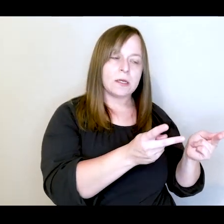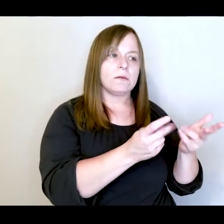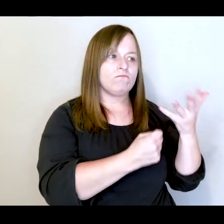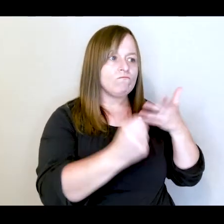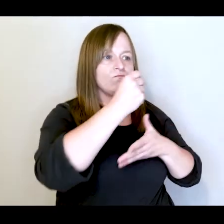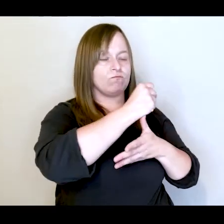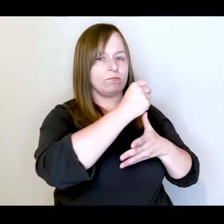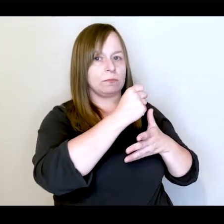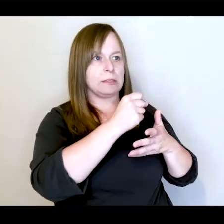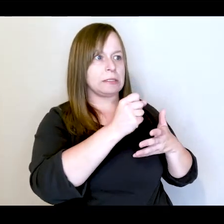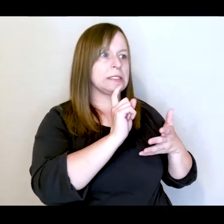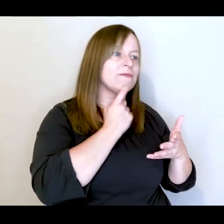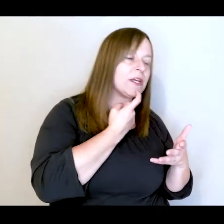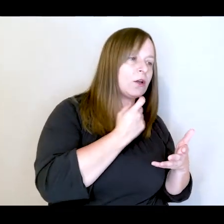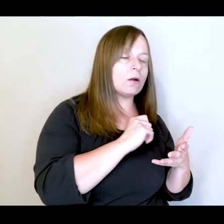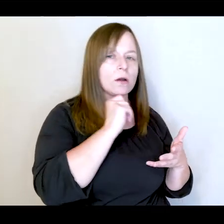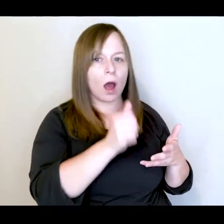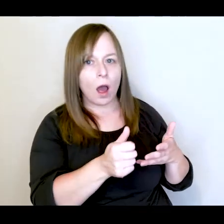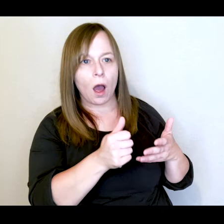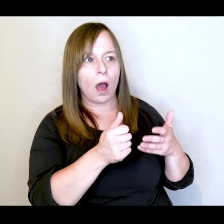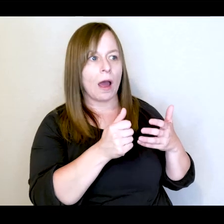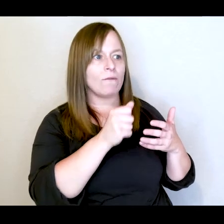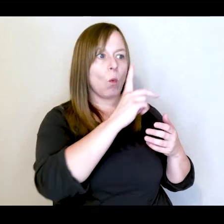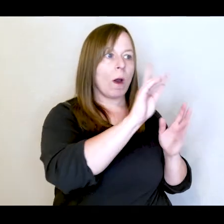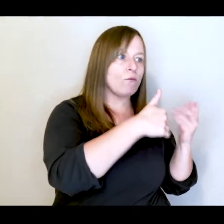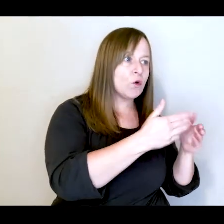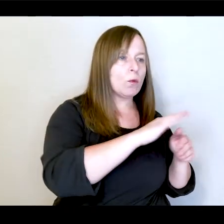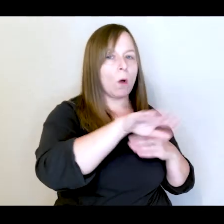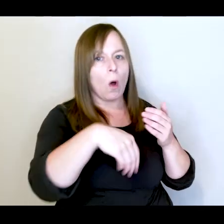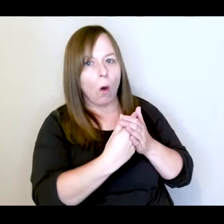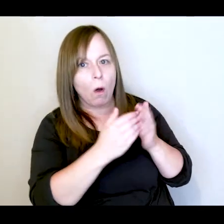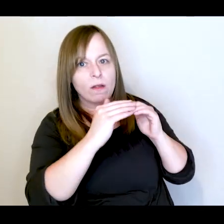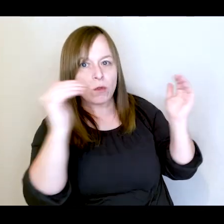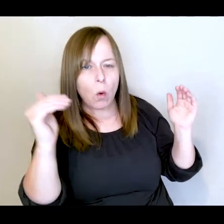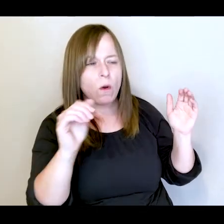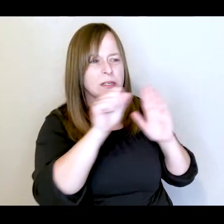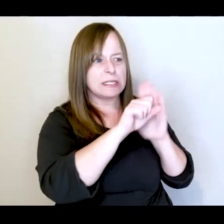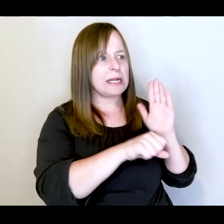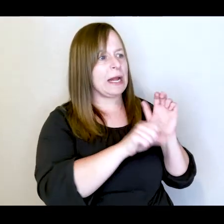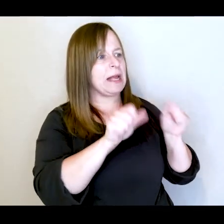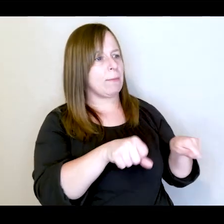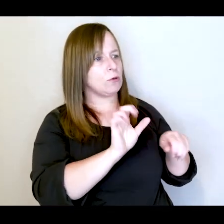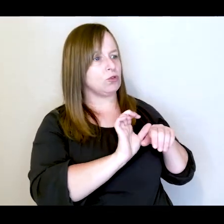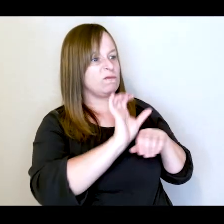ranked by severity and how widespread they are, and the states are able to